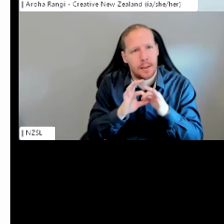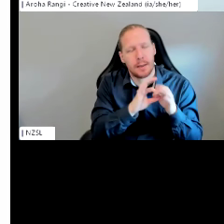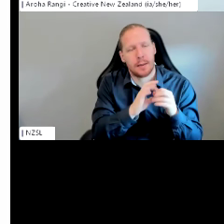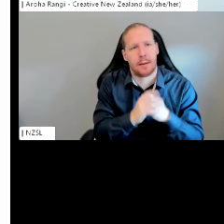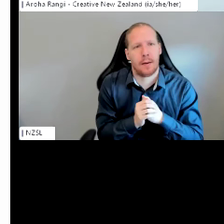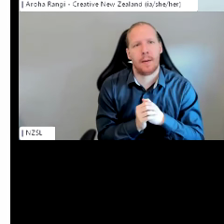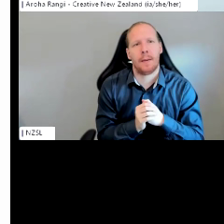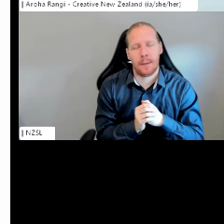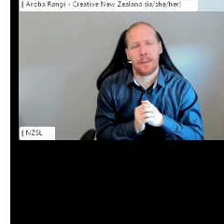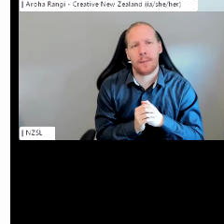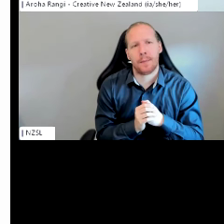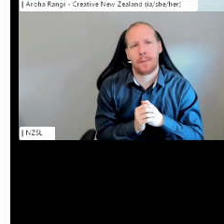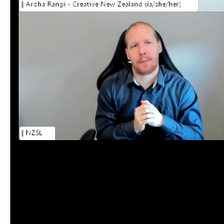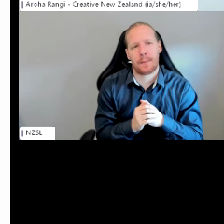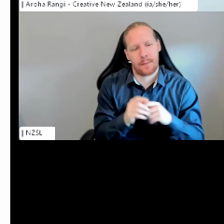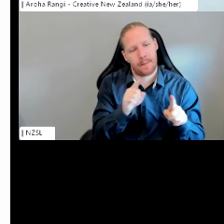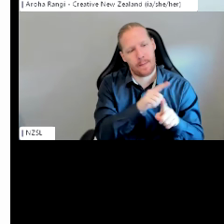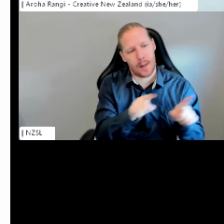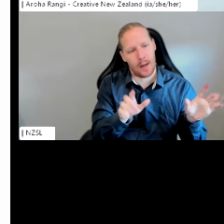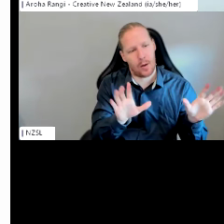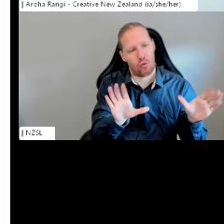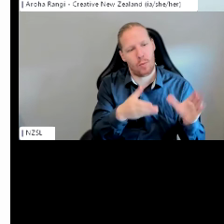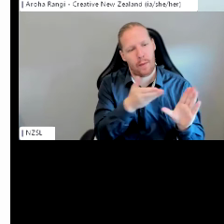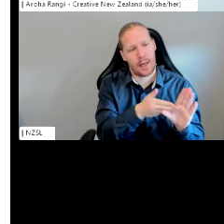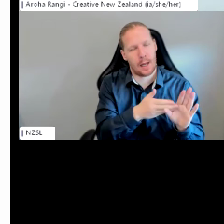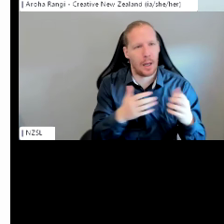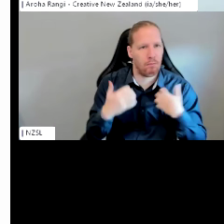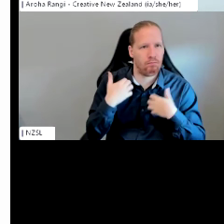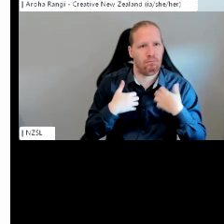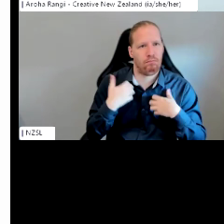in the sense that they want to connect and they have got all kinds of skills including online